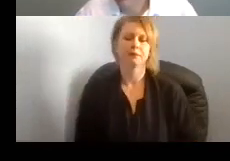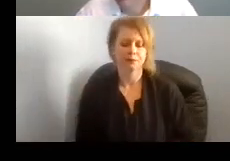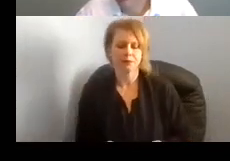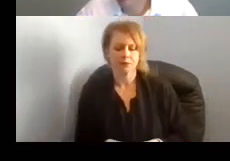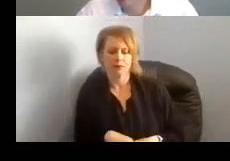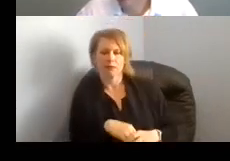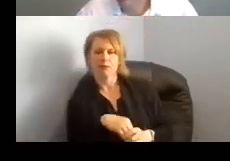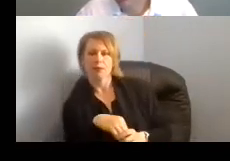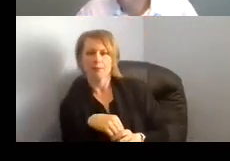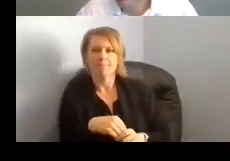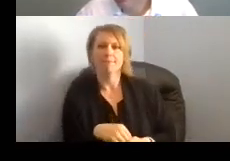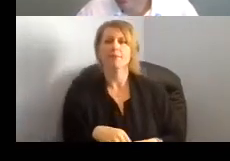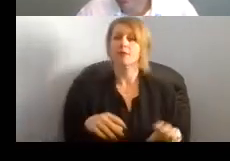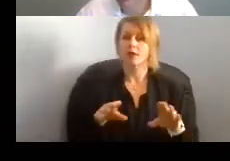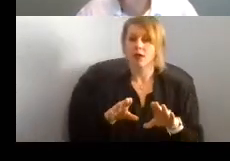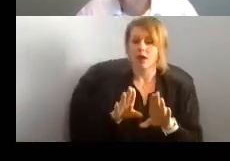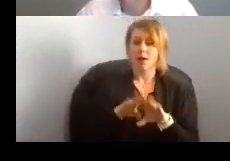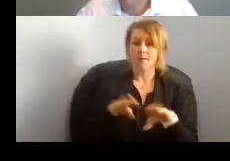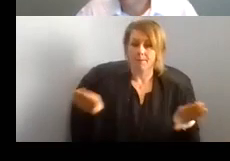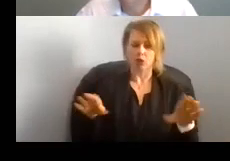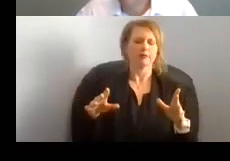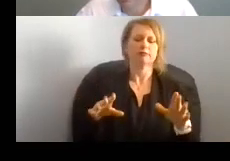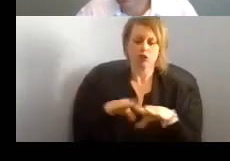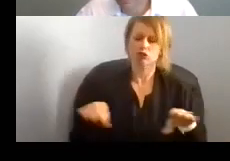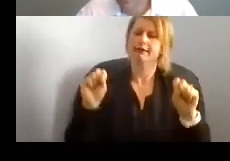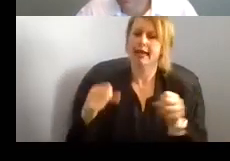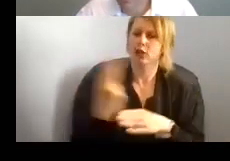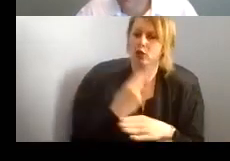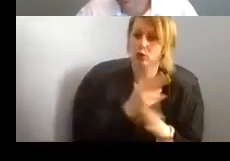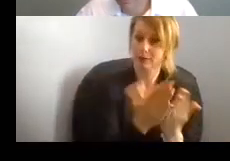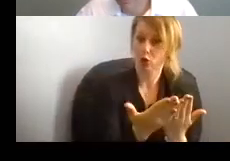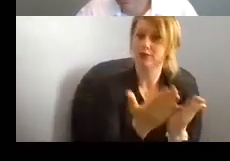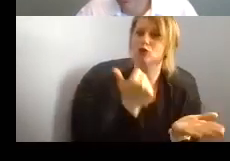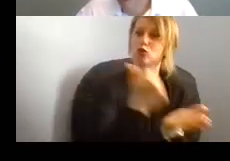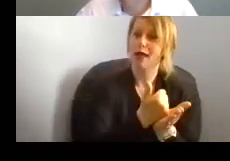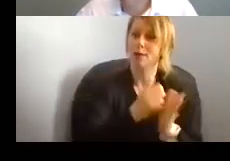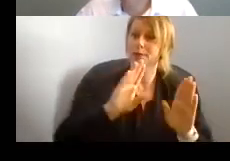used to raise the topic and to help facilitate conversation.